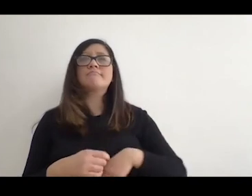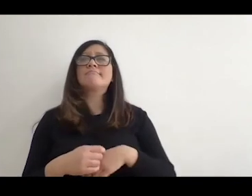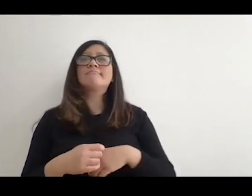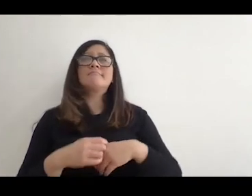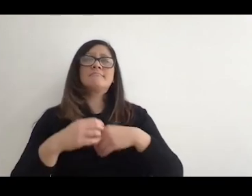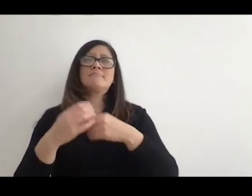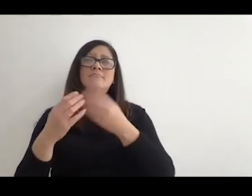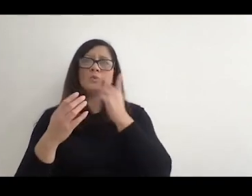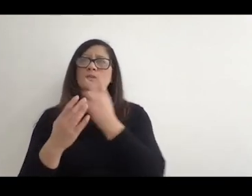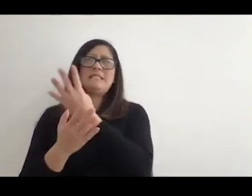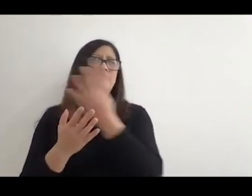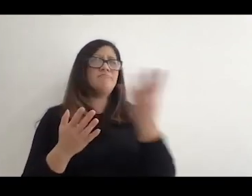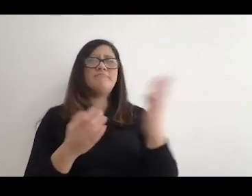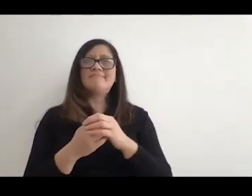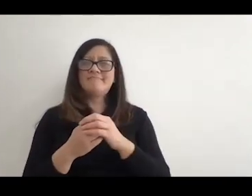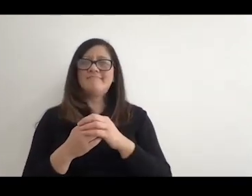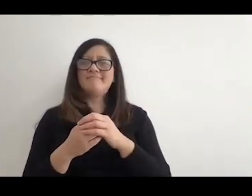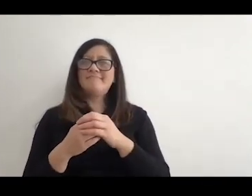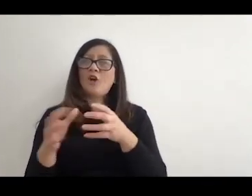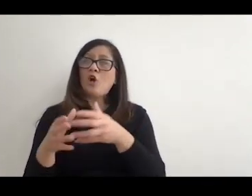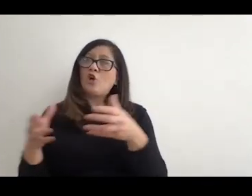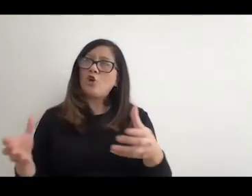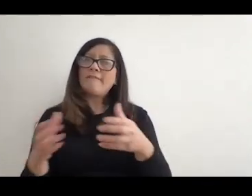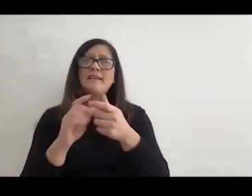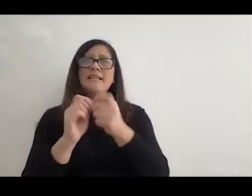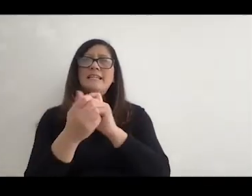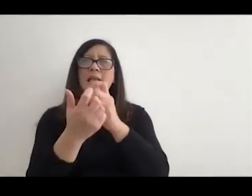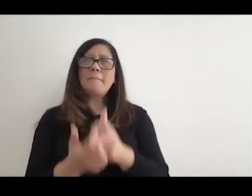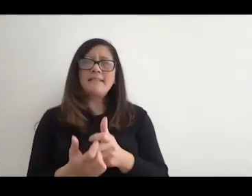adaptive is all in one place. That's the future.